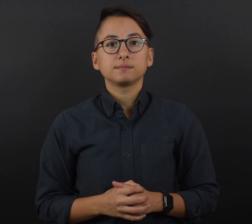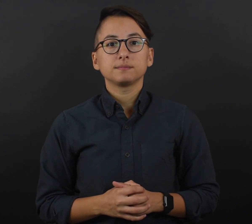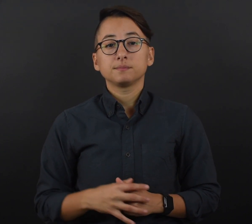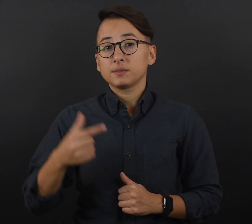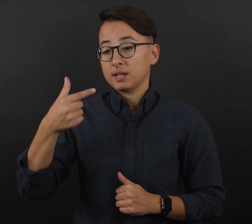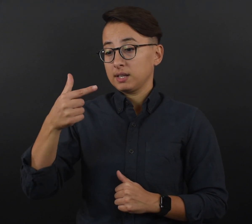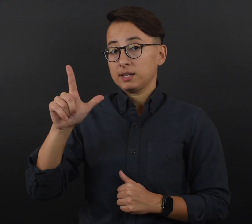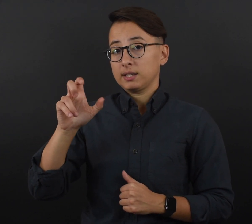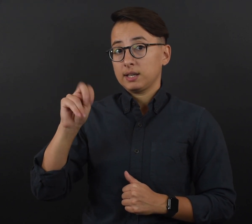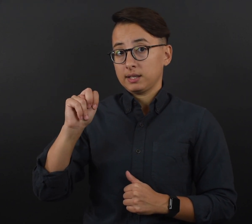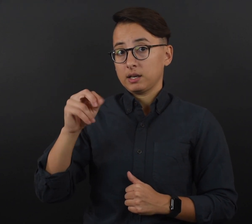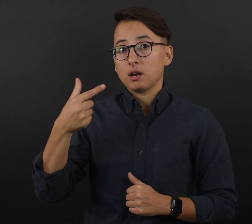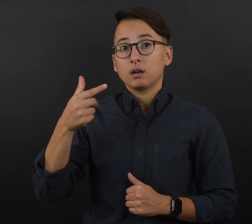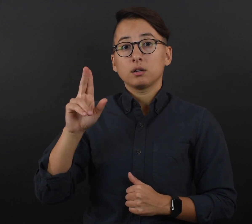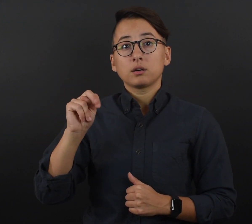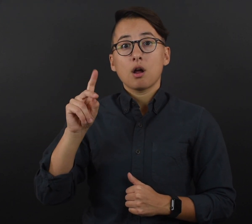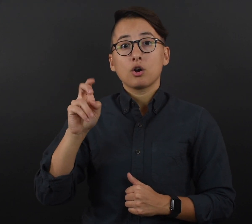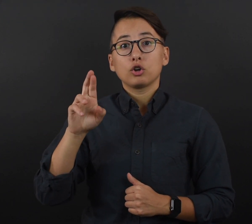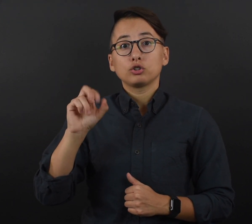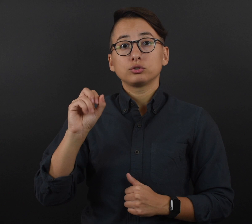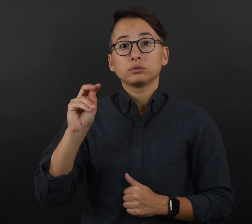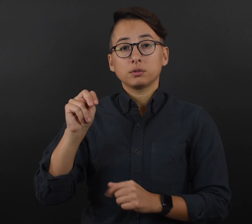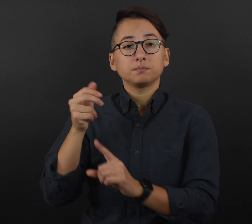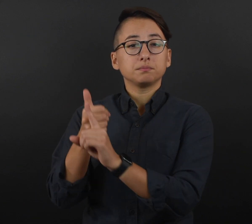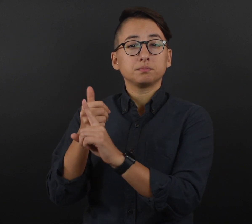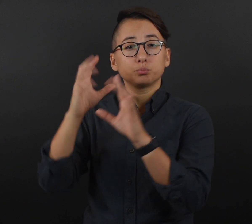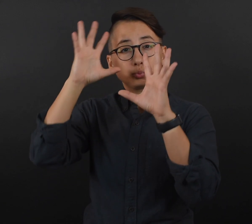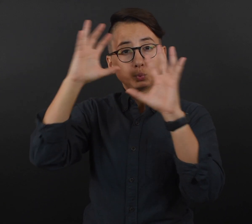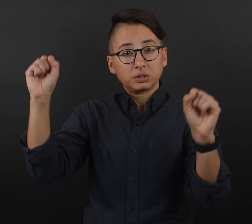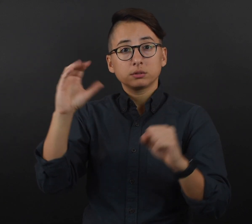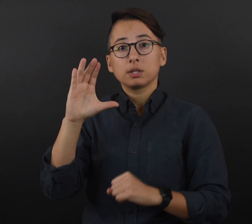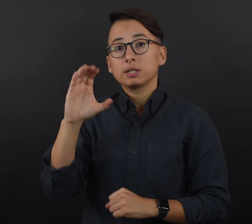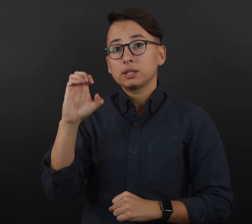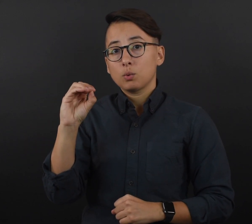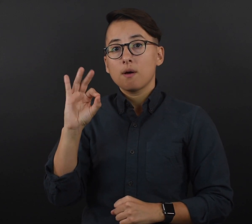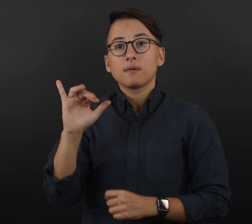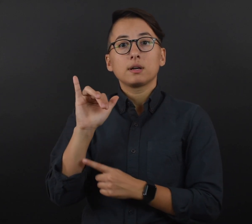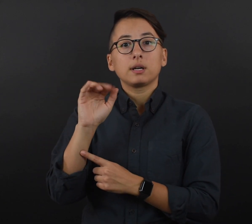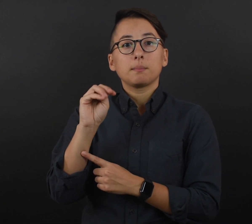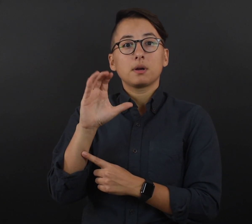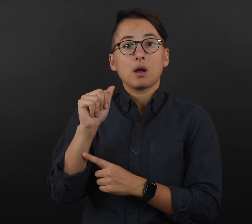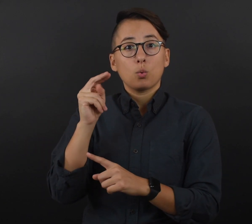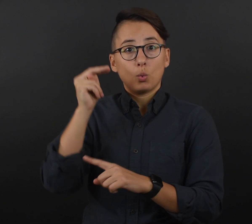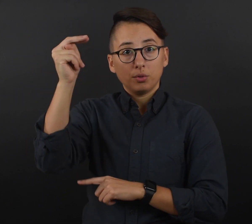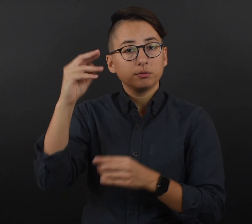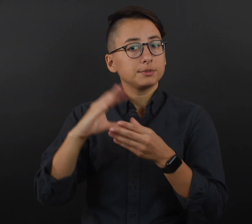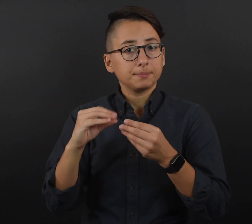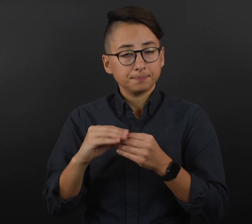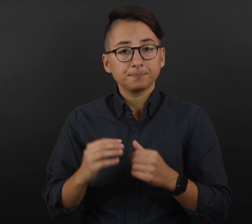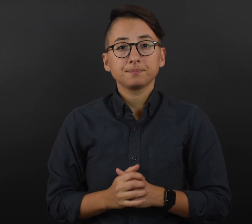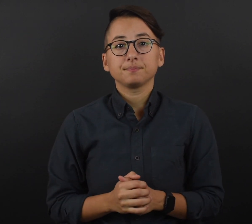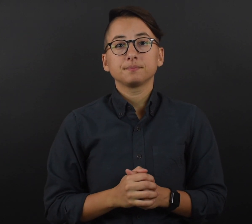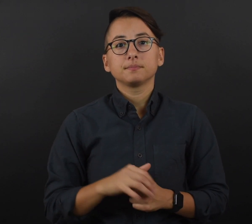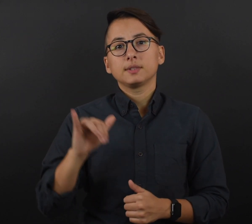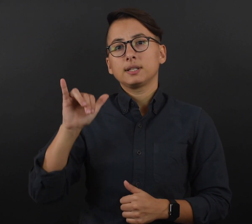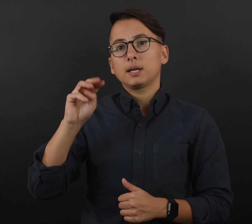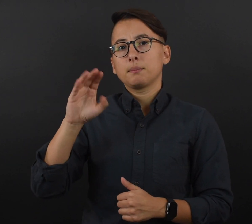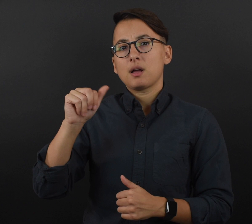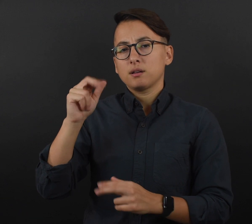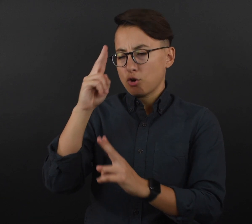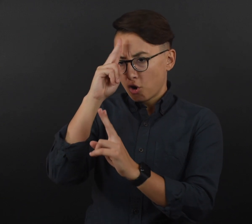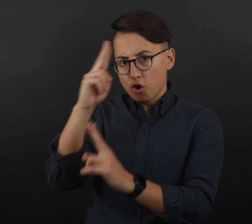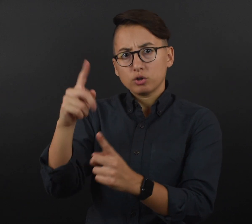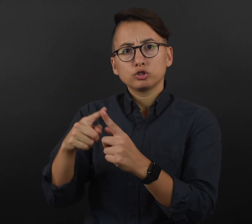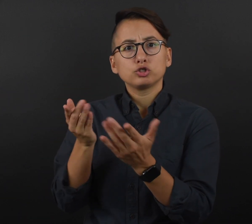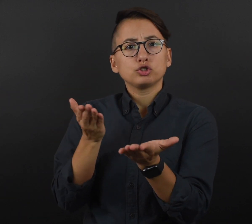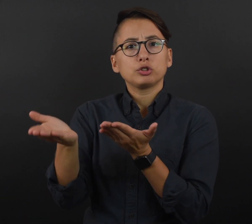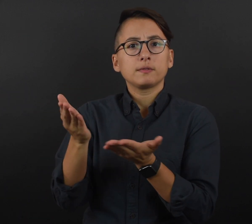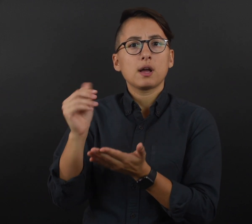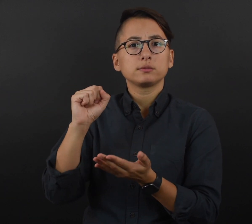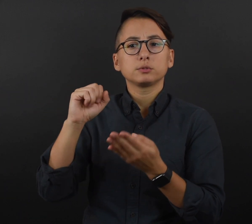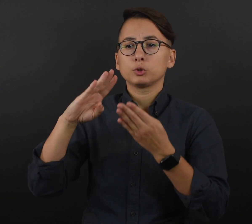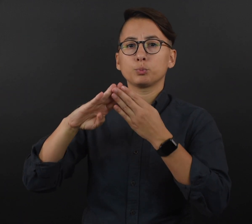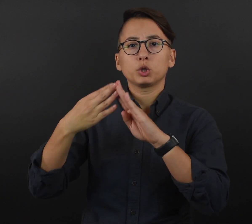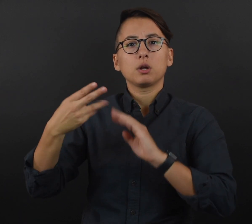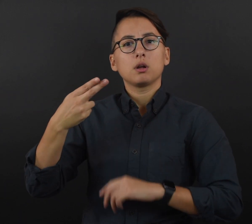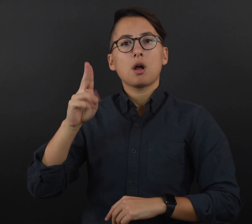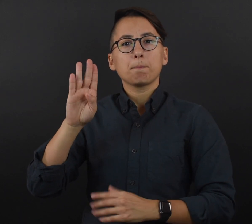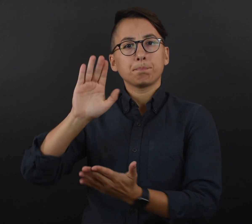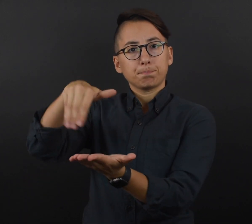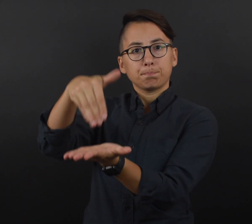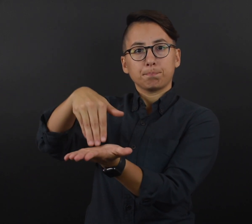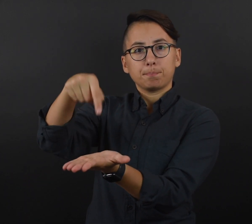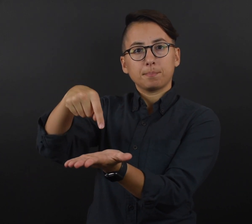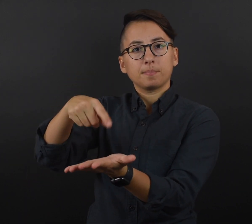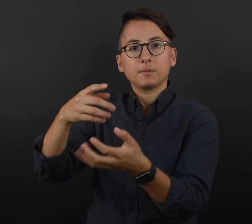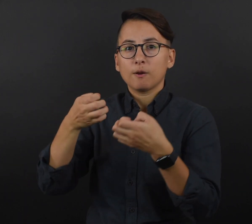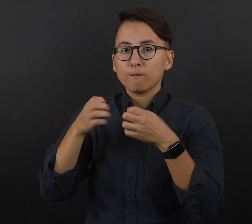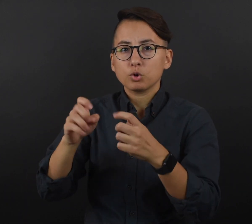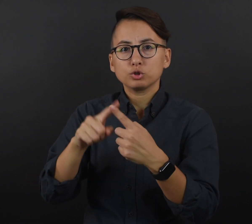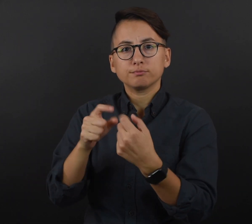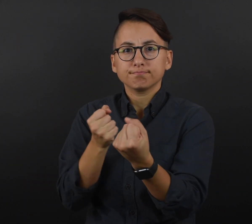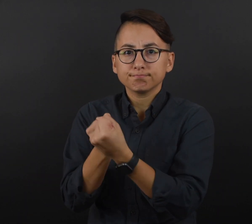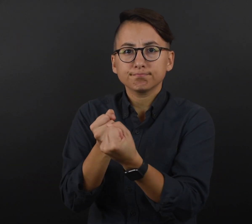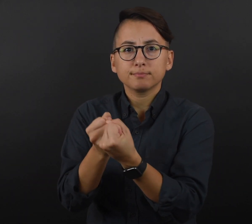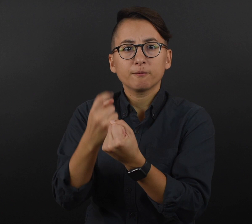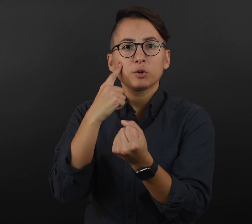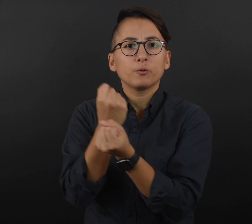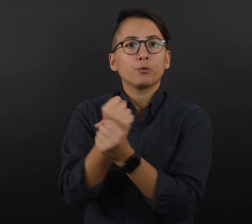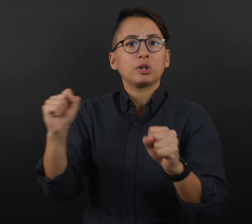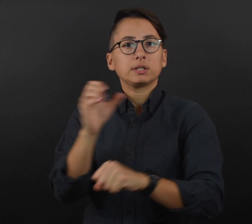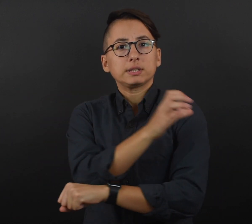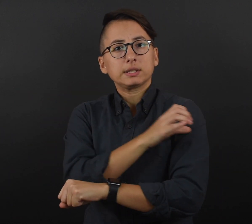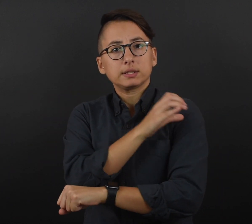“The YMCA is honored to serve as a community hub in efforts such as these free clinics to advance